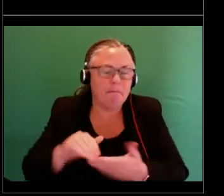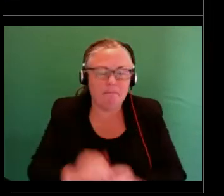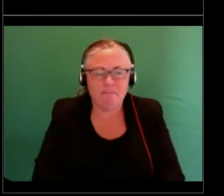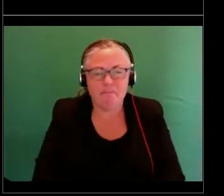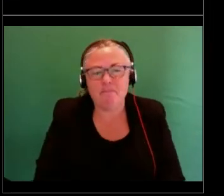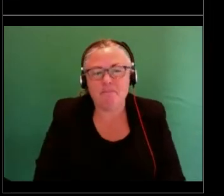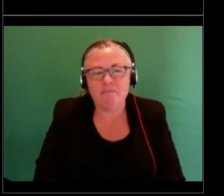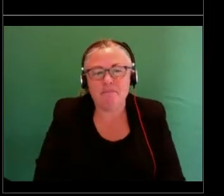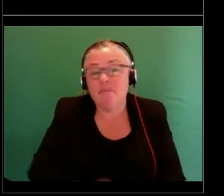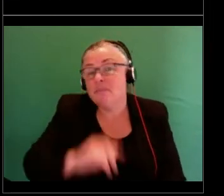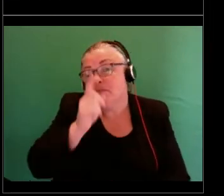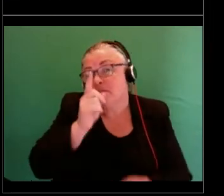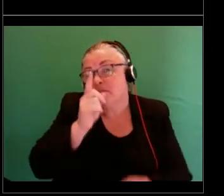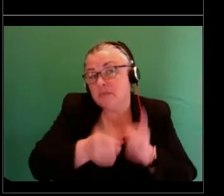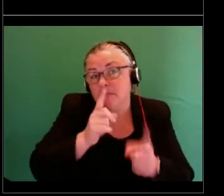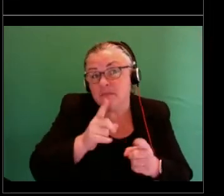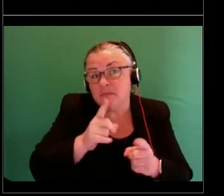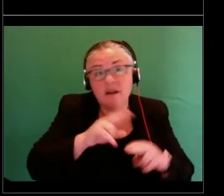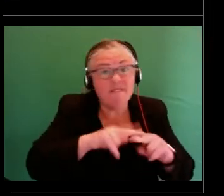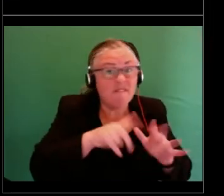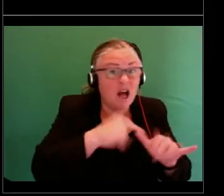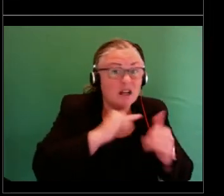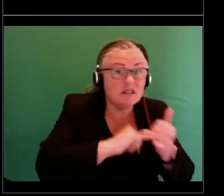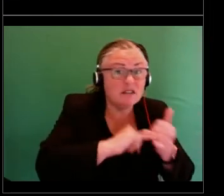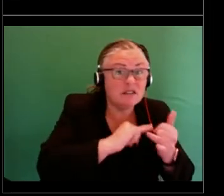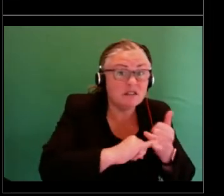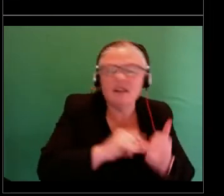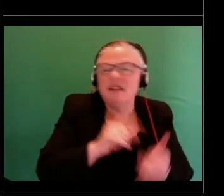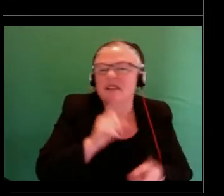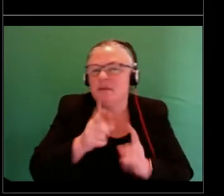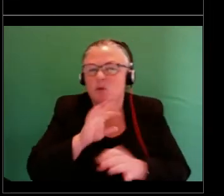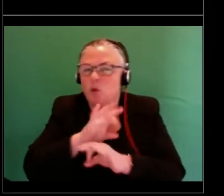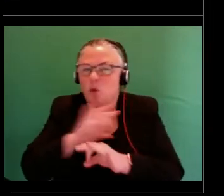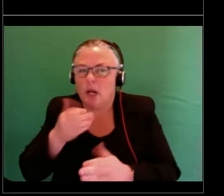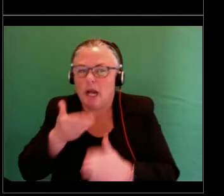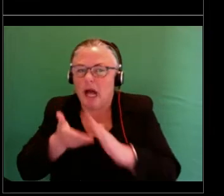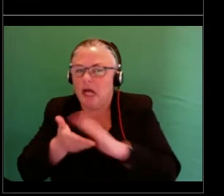We can also help with safety planning if that is wanted as well.